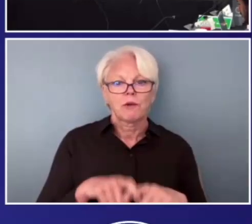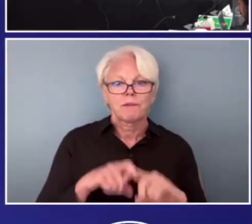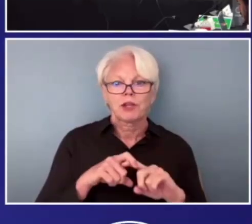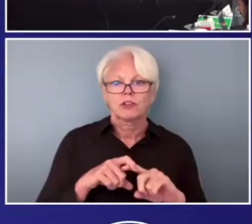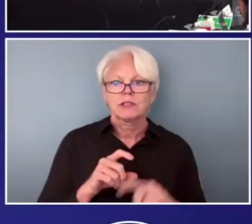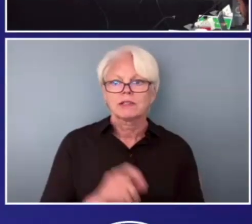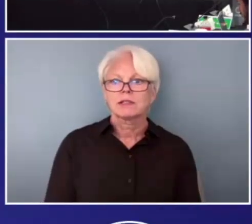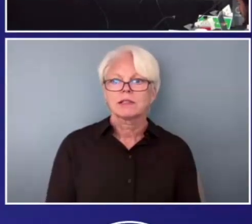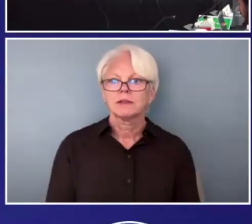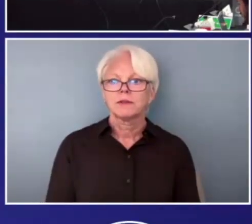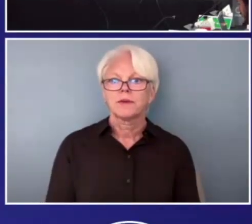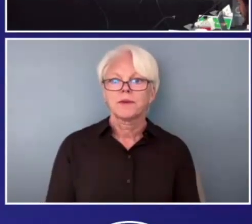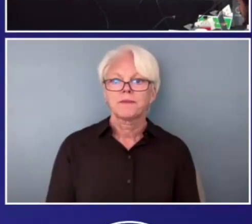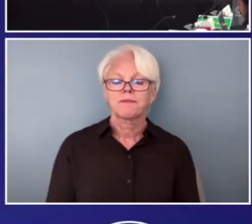Okay. Alright.